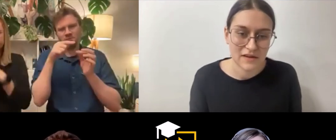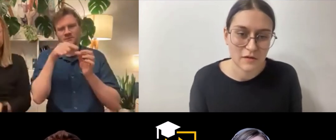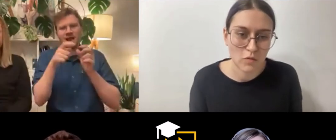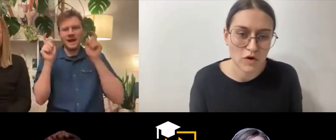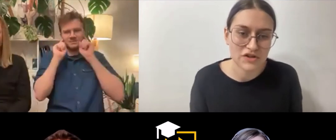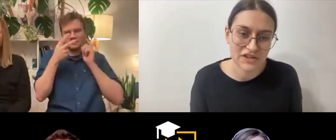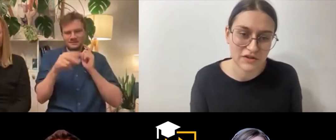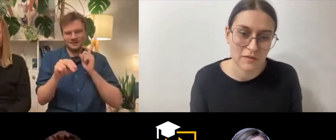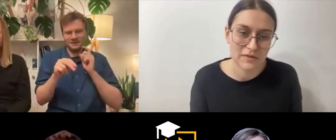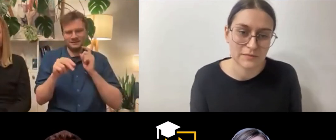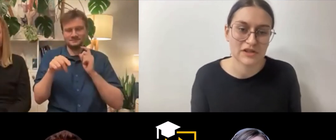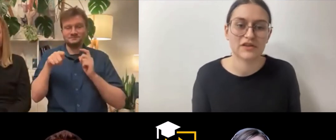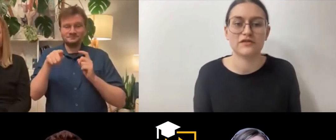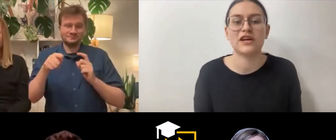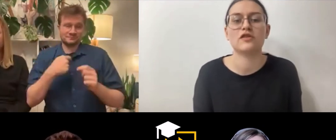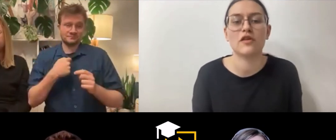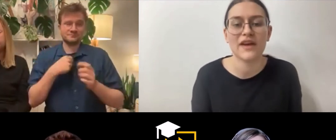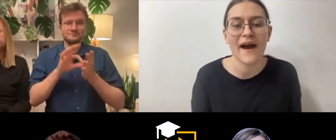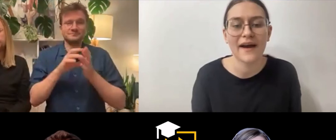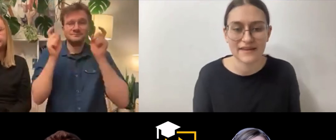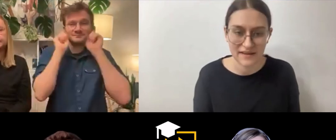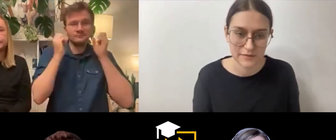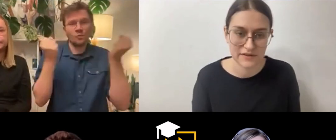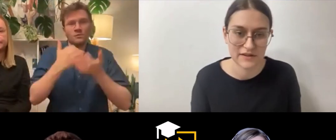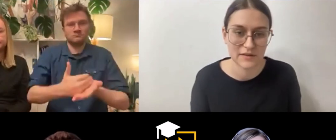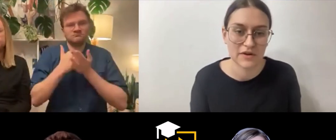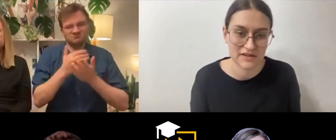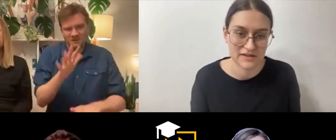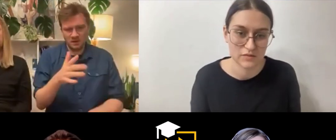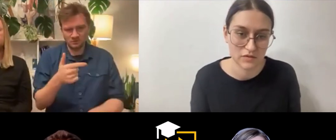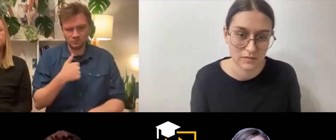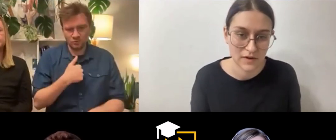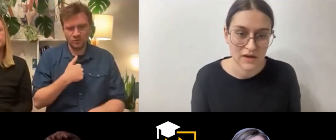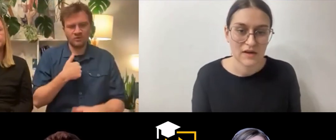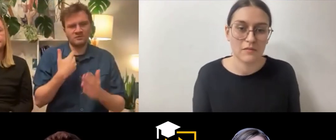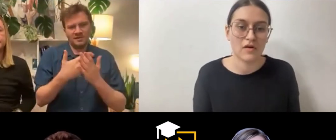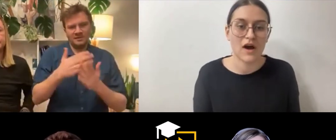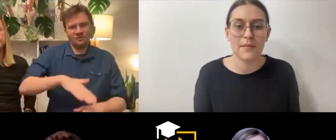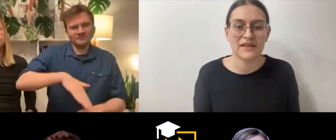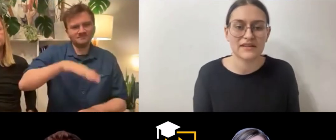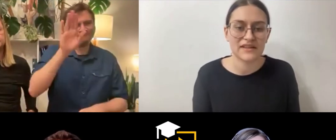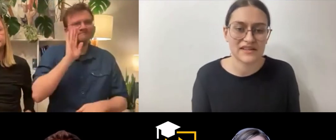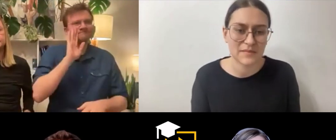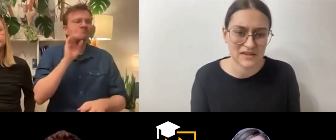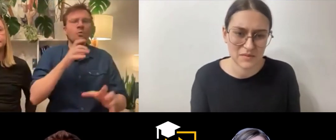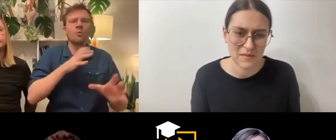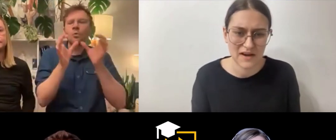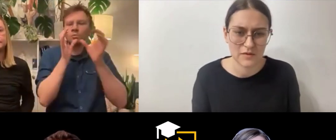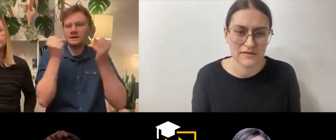It uses the technology and not the residual hearing. The hearing aid wasn't of much help.